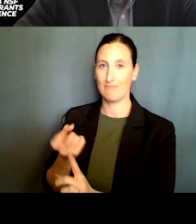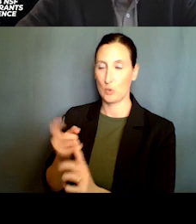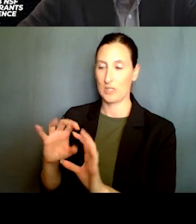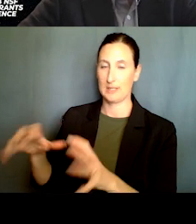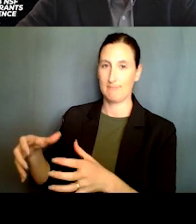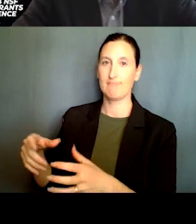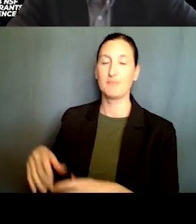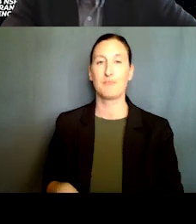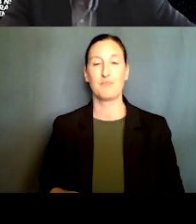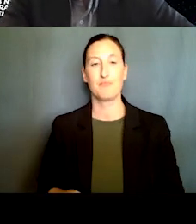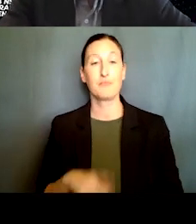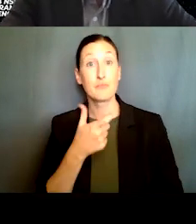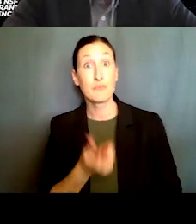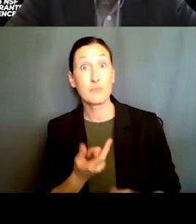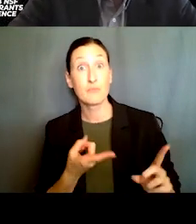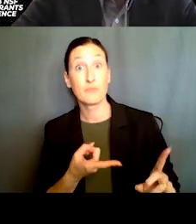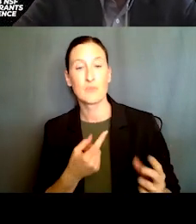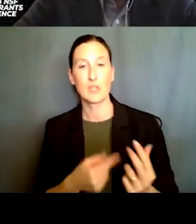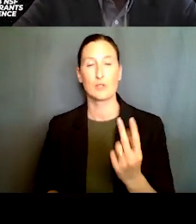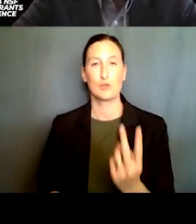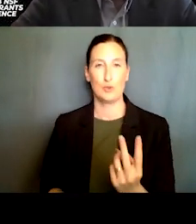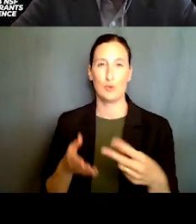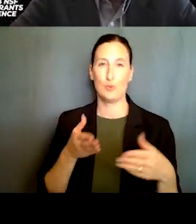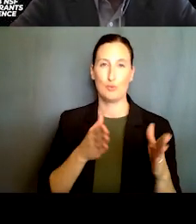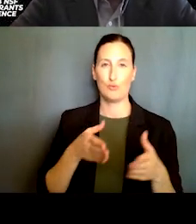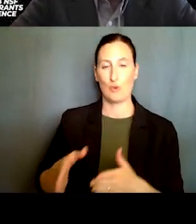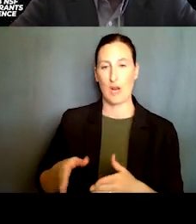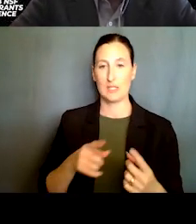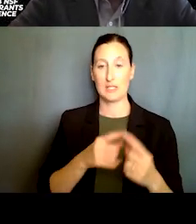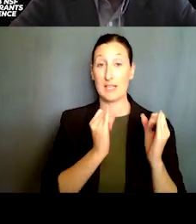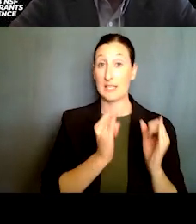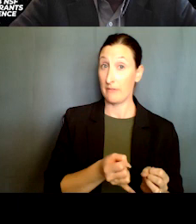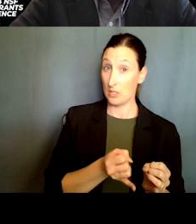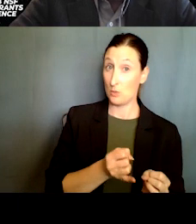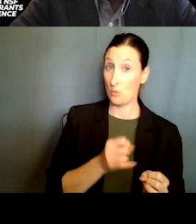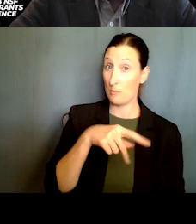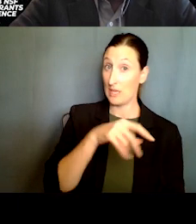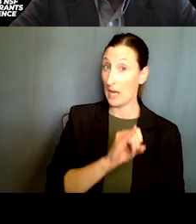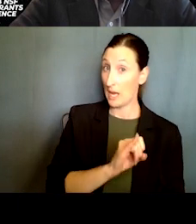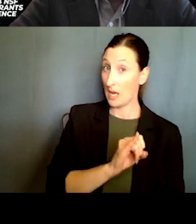The interesting thing about this one is there's two tracks, there's individual track for individual PIs,